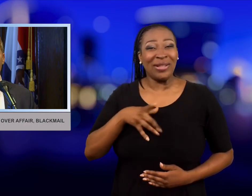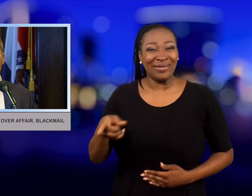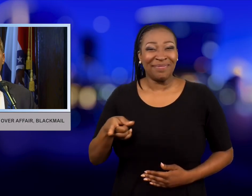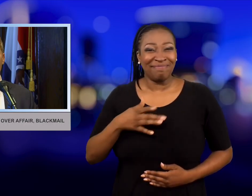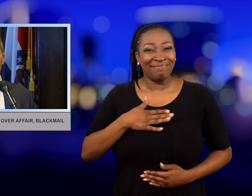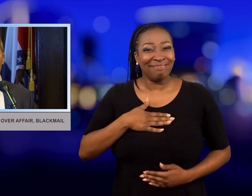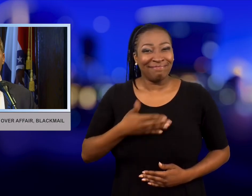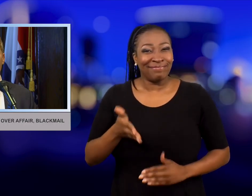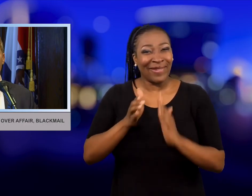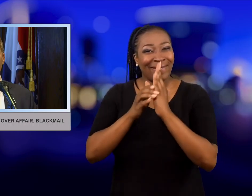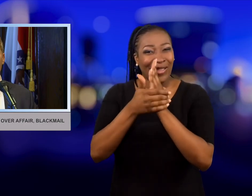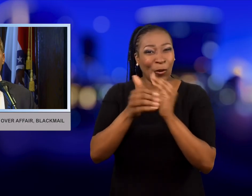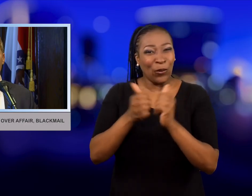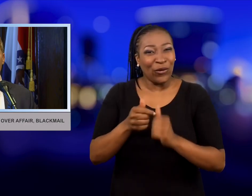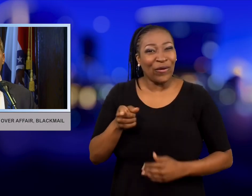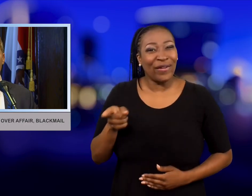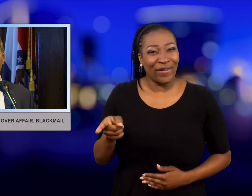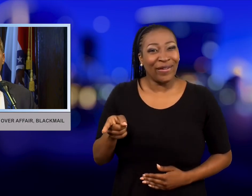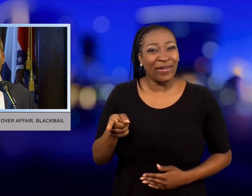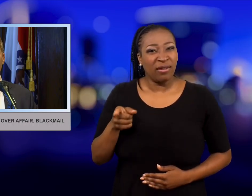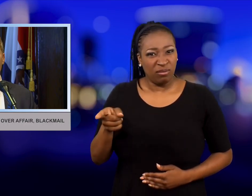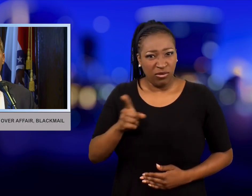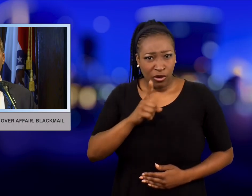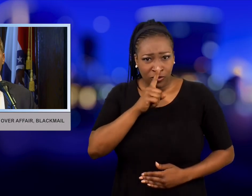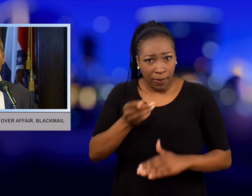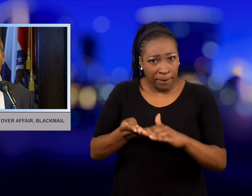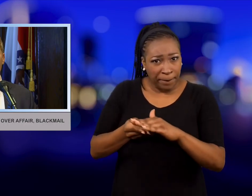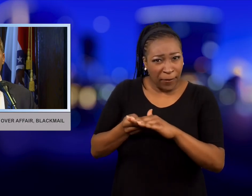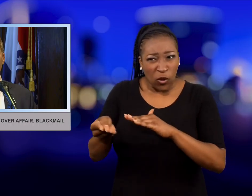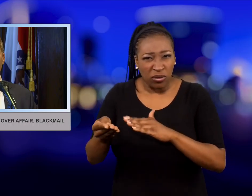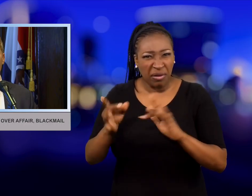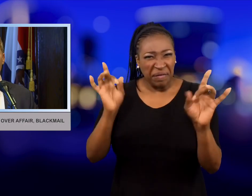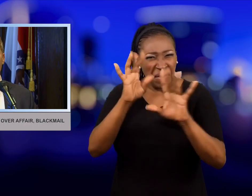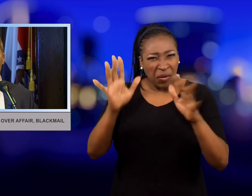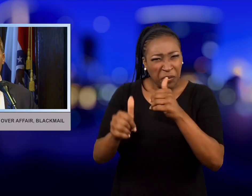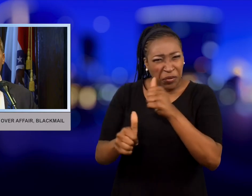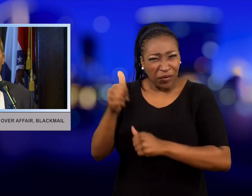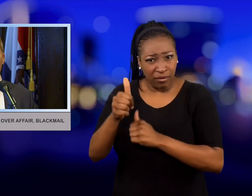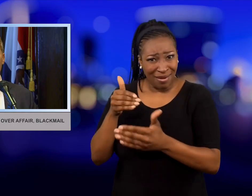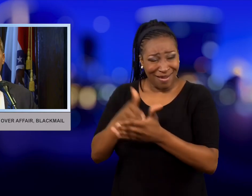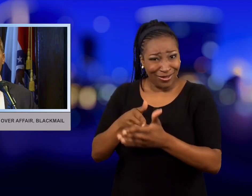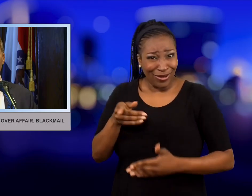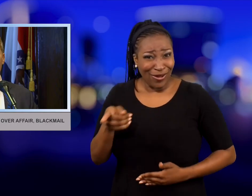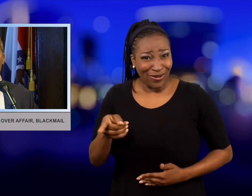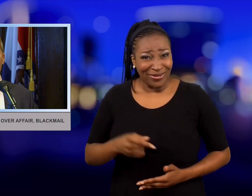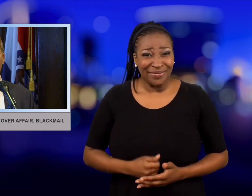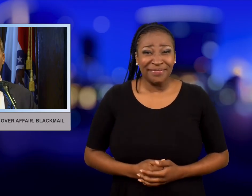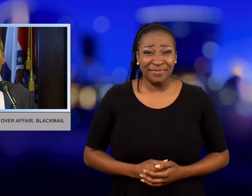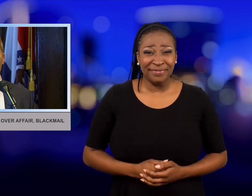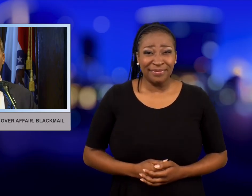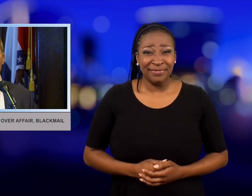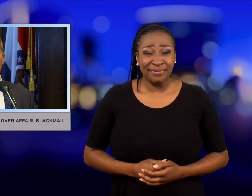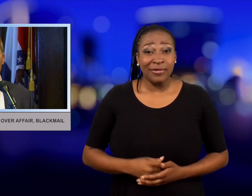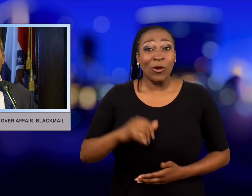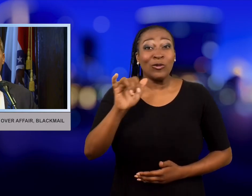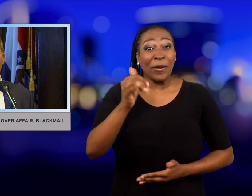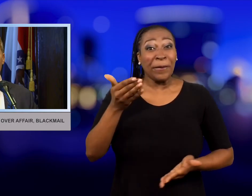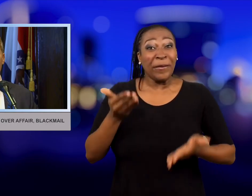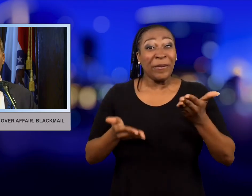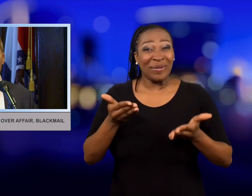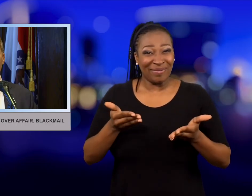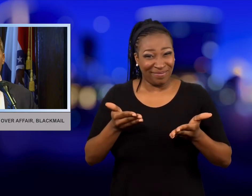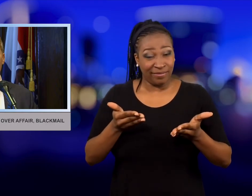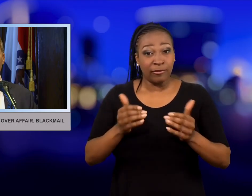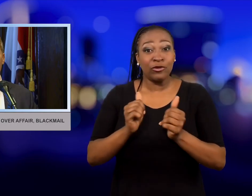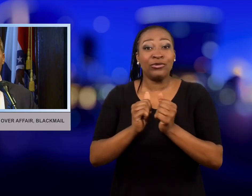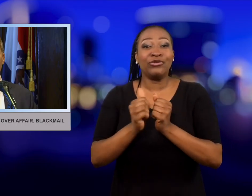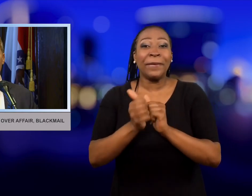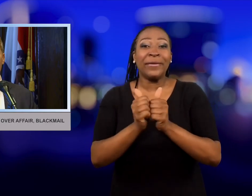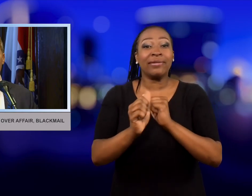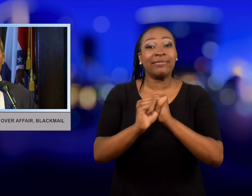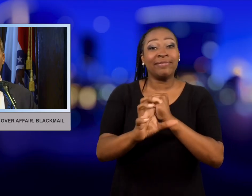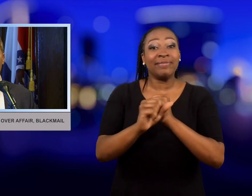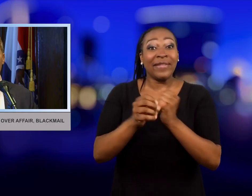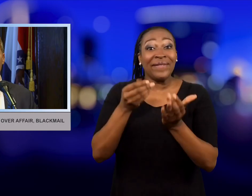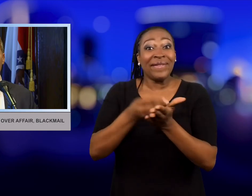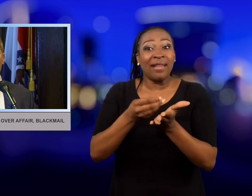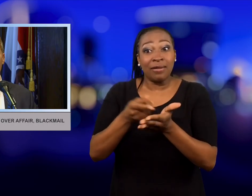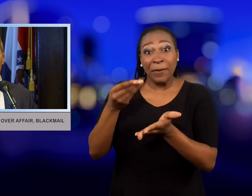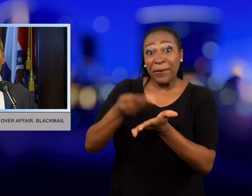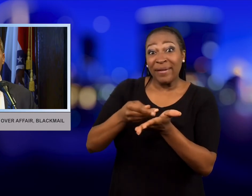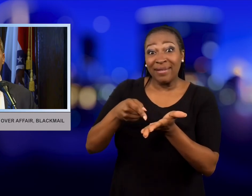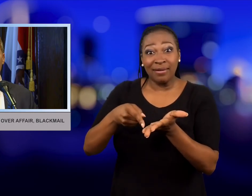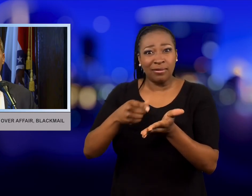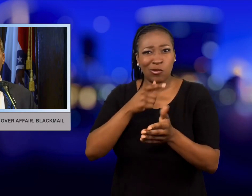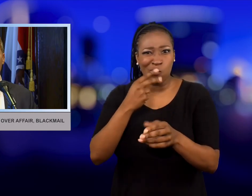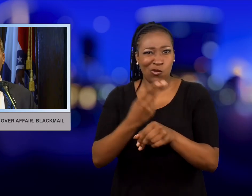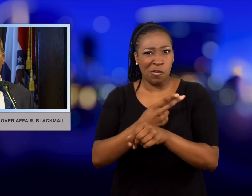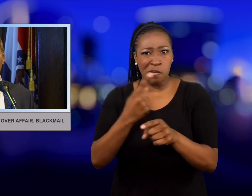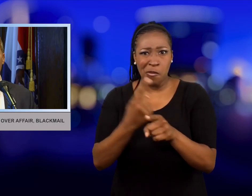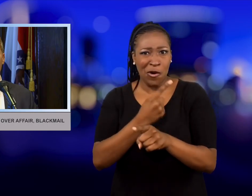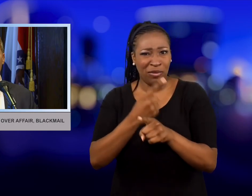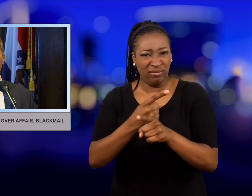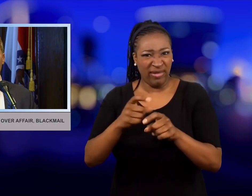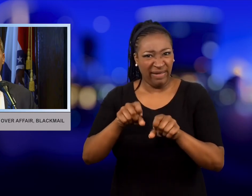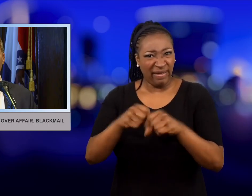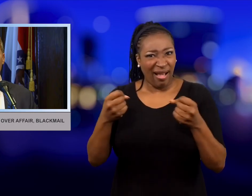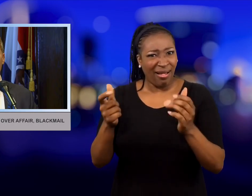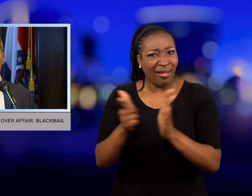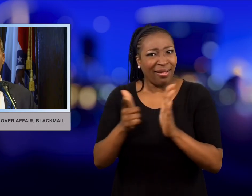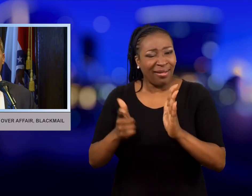a woman with whom he admitted having an affair and because of possible campaign finance violations.